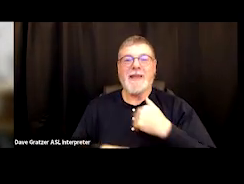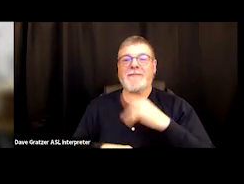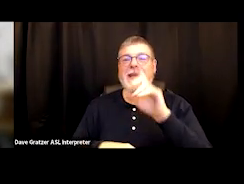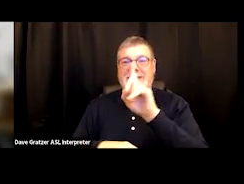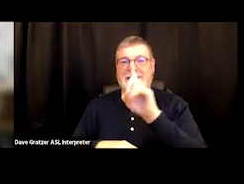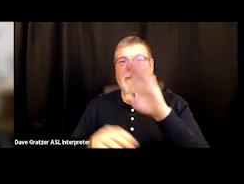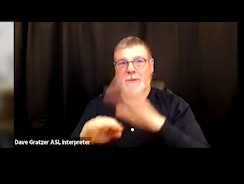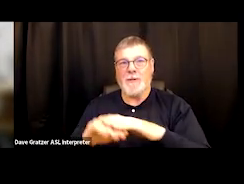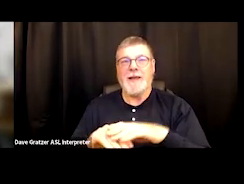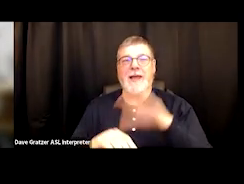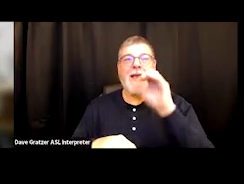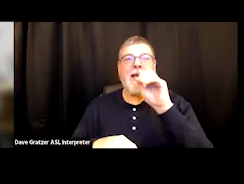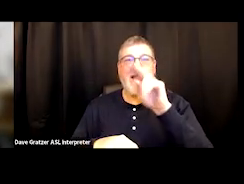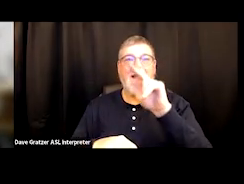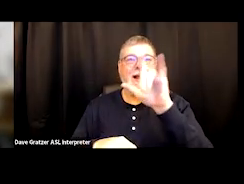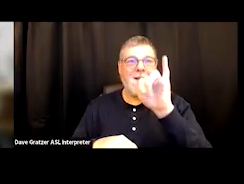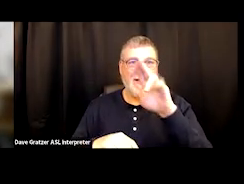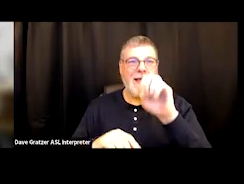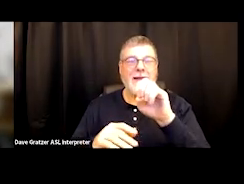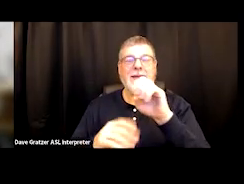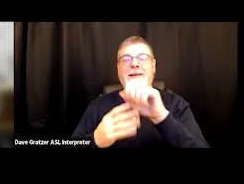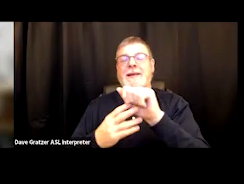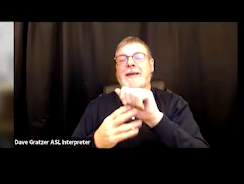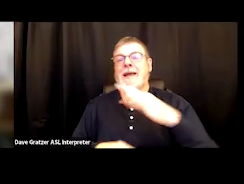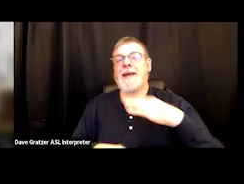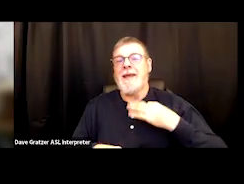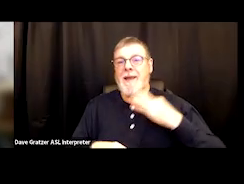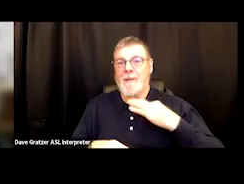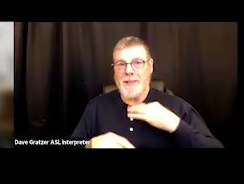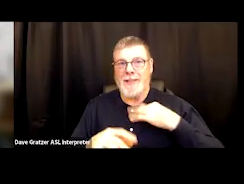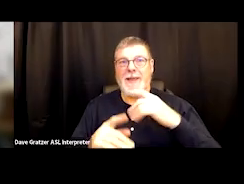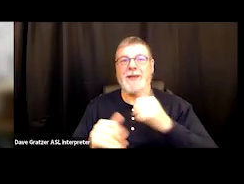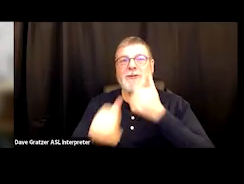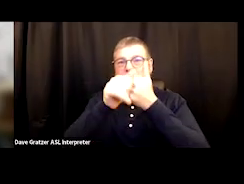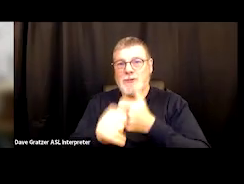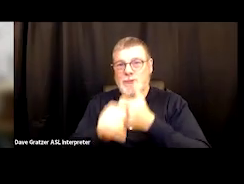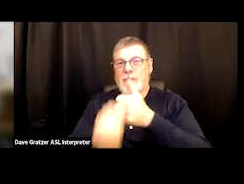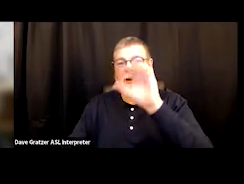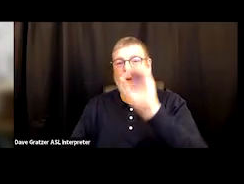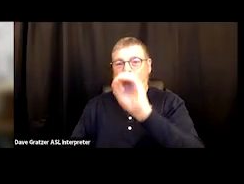the Online Application Tracking, OAT. It's a web-based program that allows caseworkers